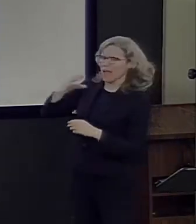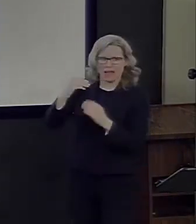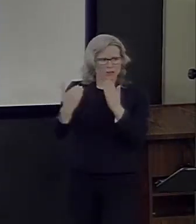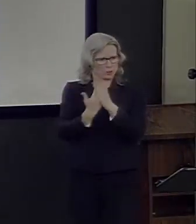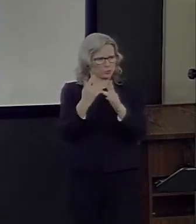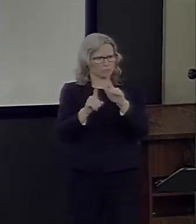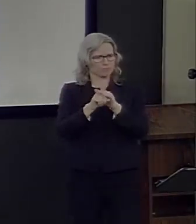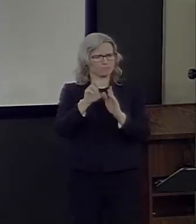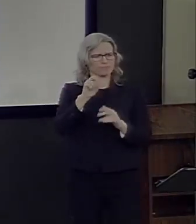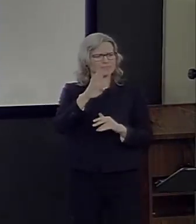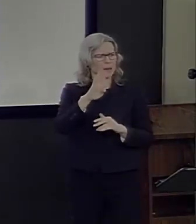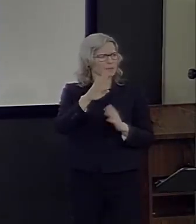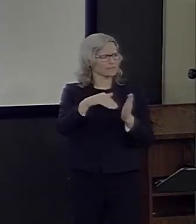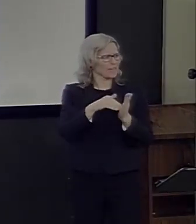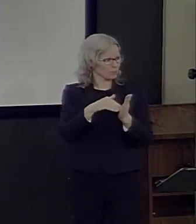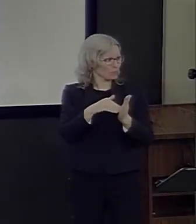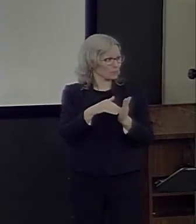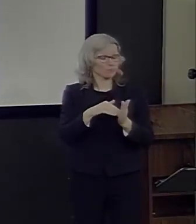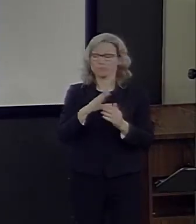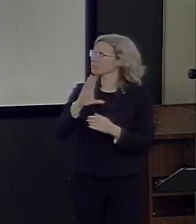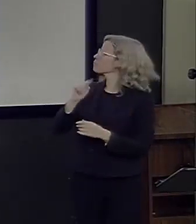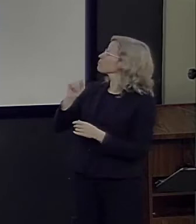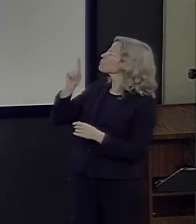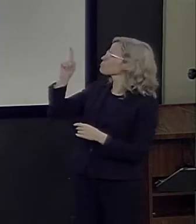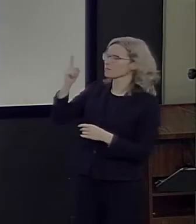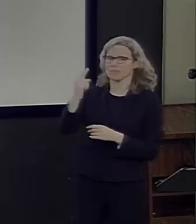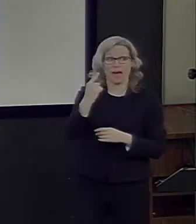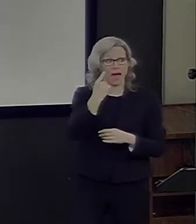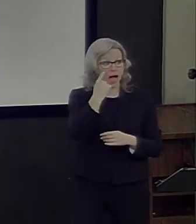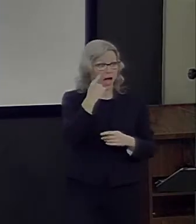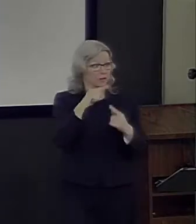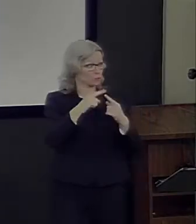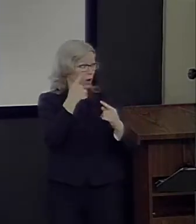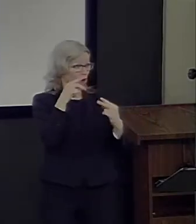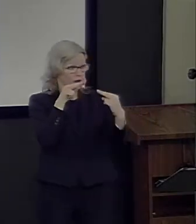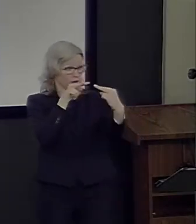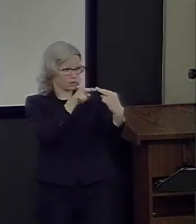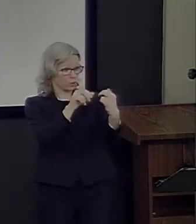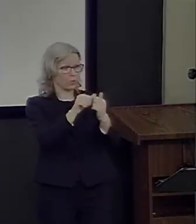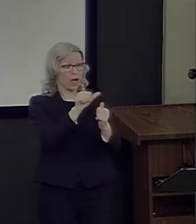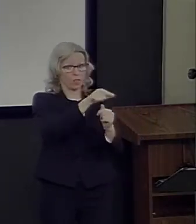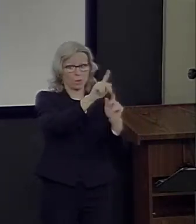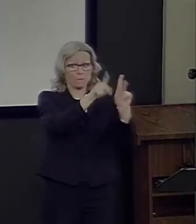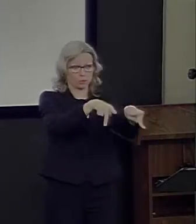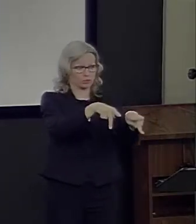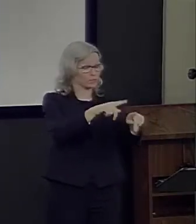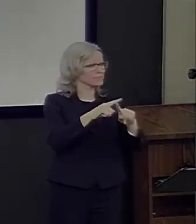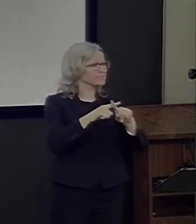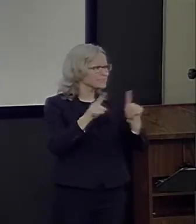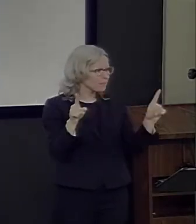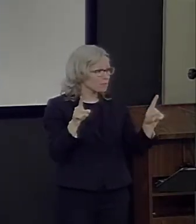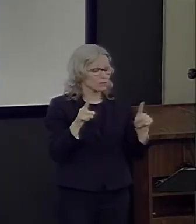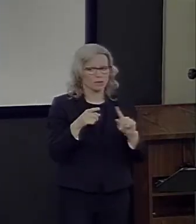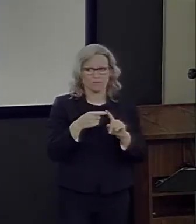but here we have eye-to-eye contact with another person differing from eye-to-picture contact